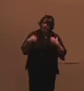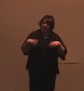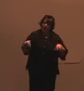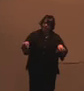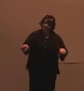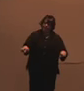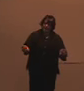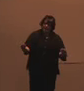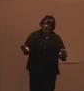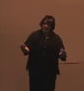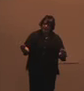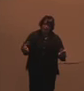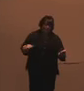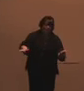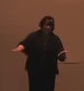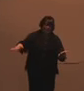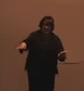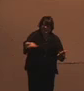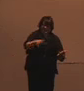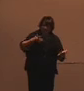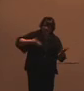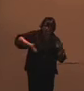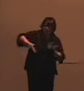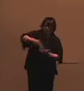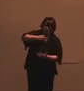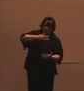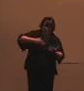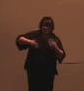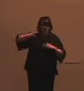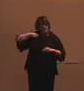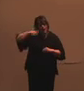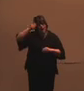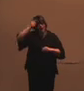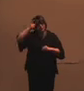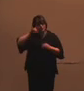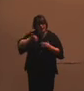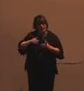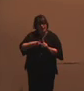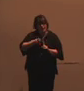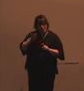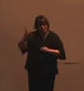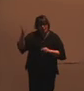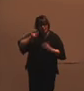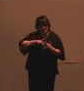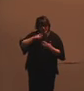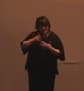I understood such things by this project. So here, empty.